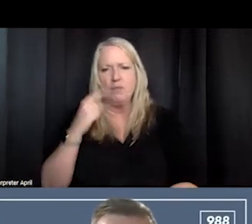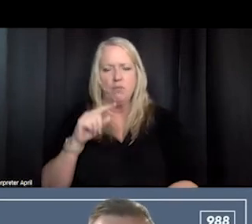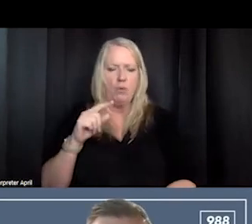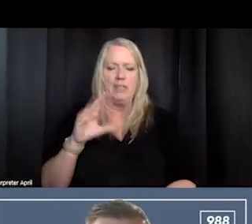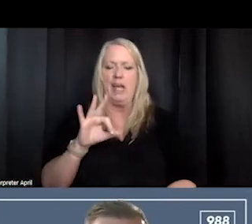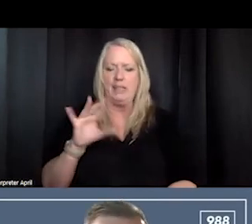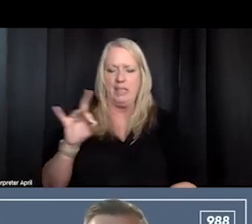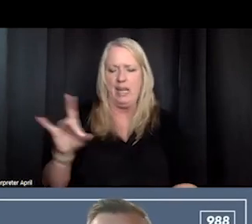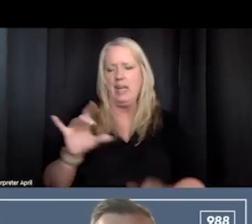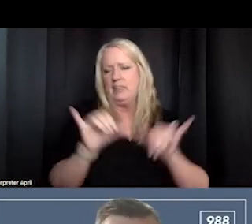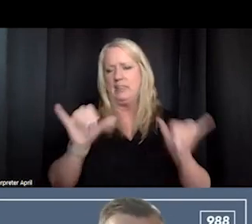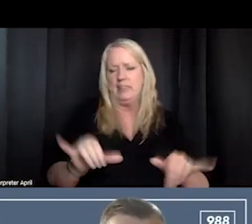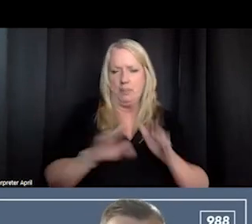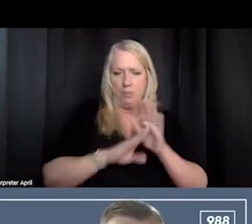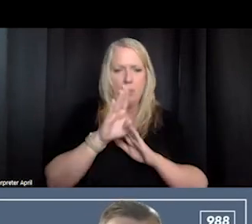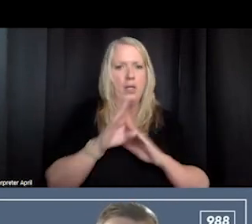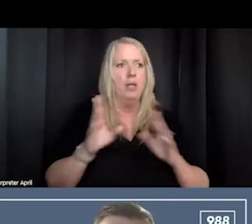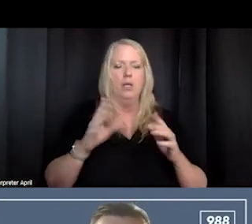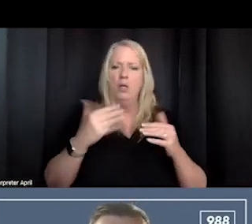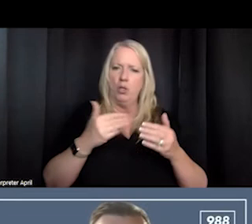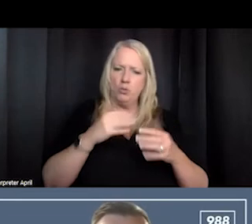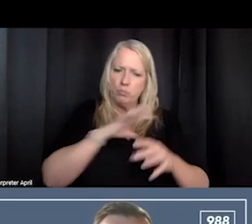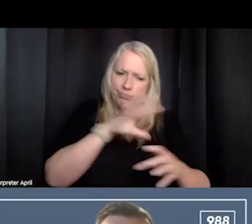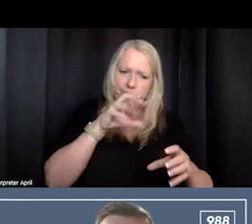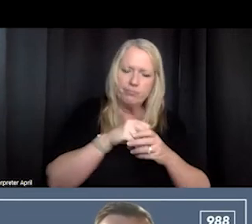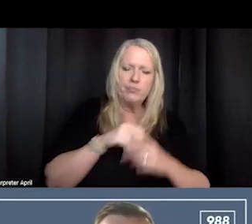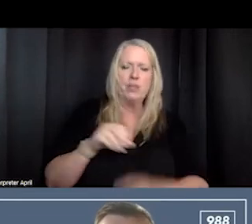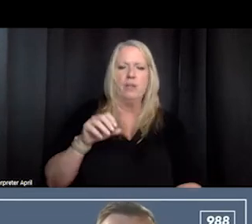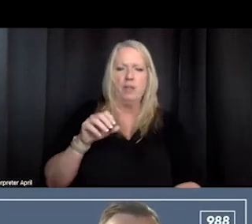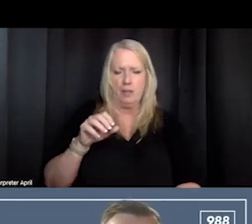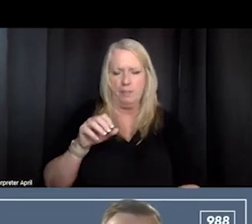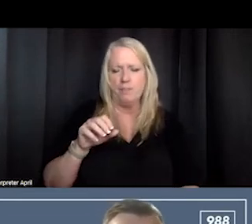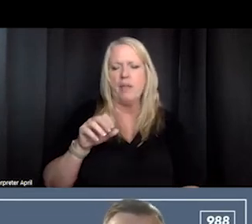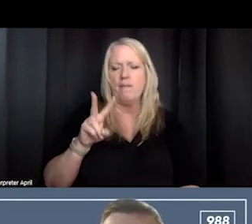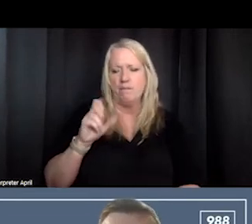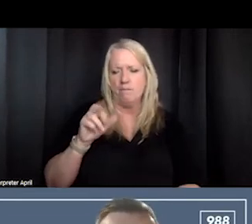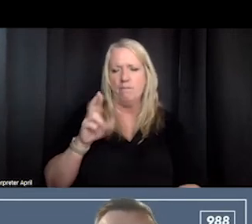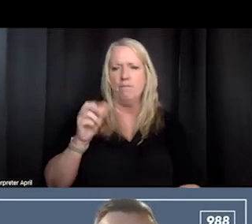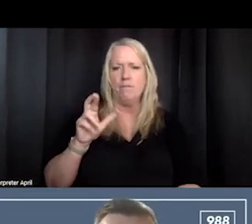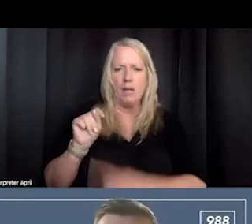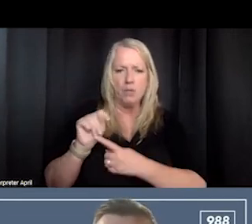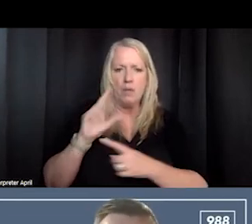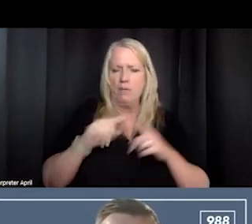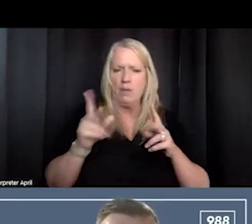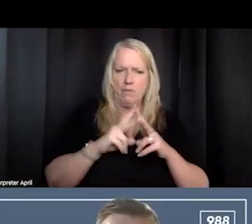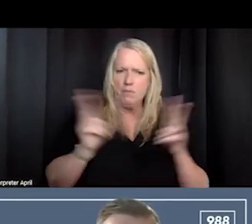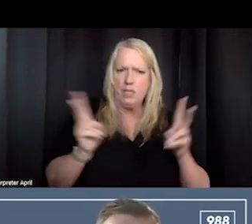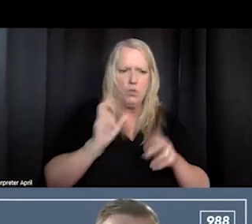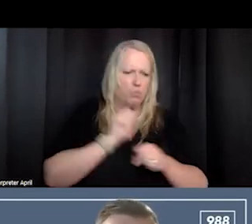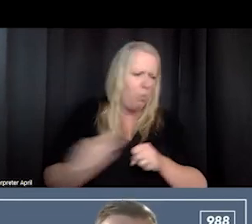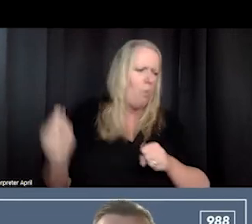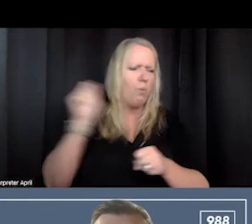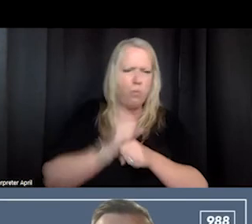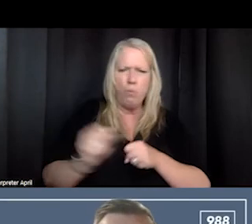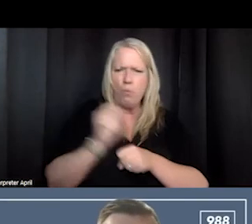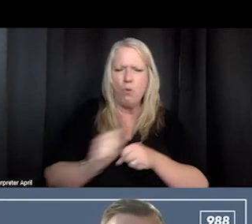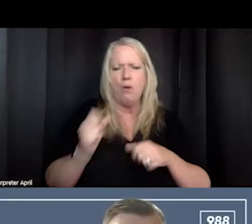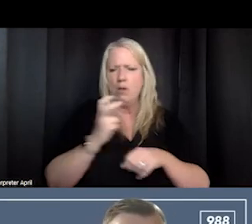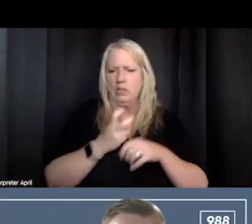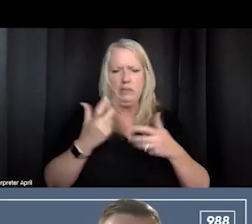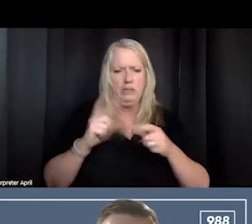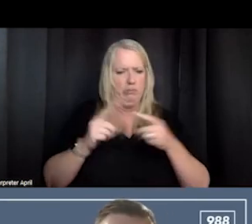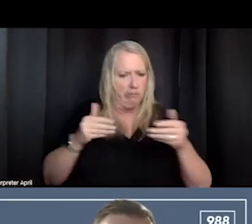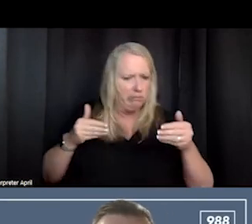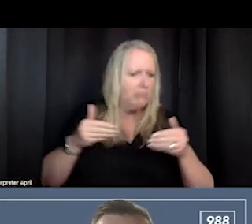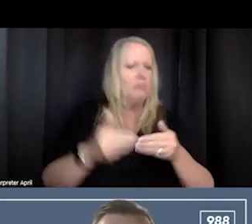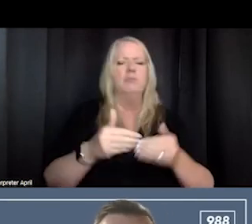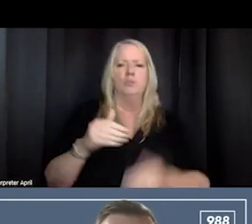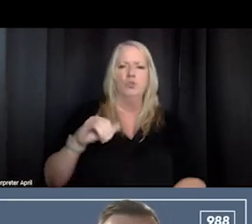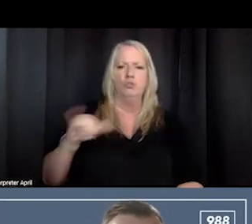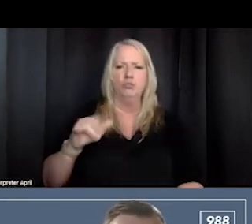DEVELOPMENT. ENGAGED WITH VIBRANT. WORKING HARD ON THE RUN UP TO JULY, TO, TO, TO SUPPORT